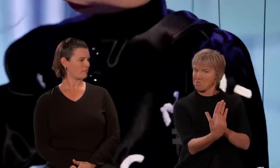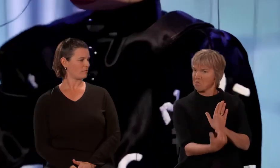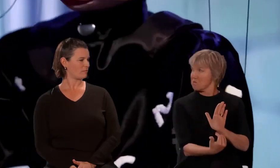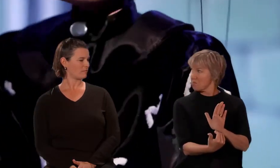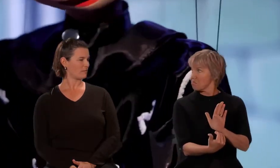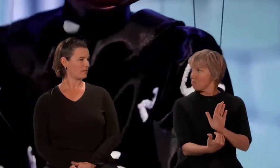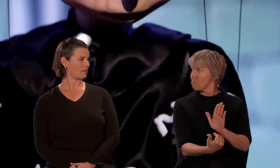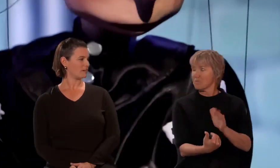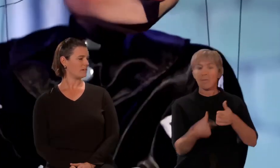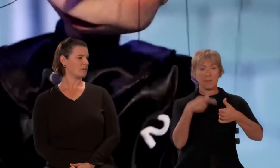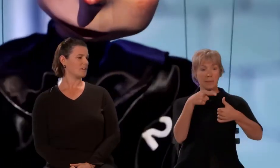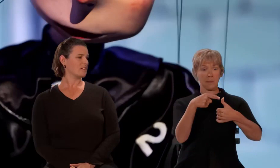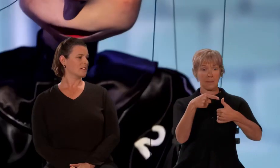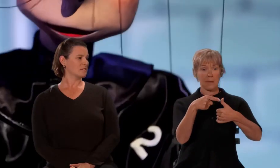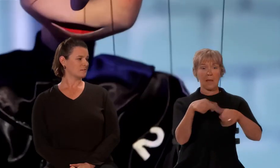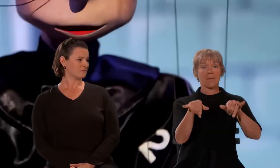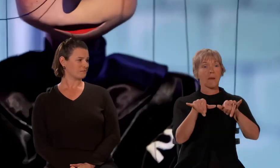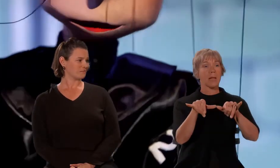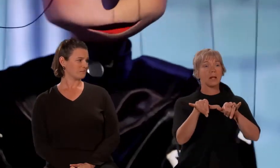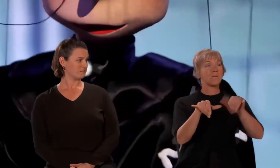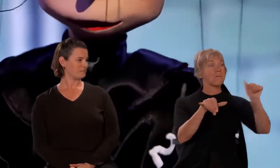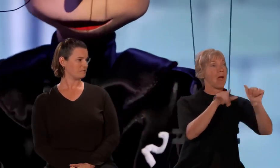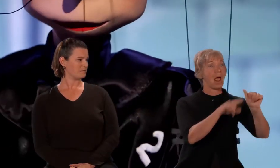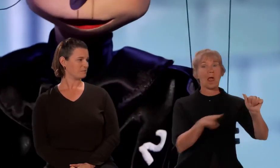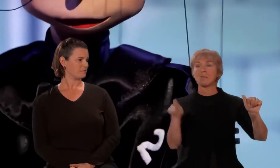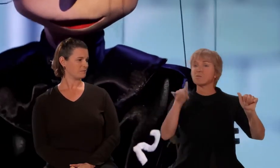I have figured the distance from A and to Z,